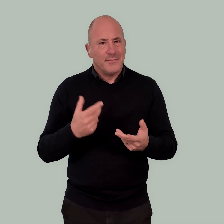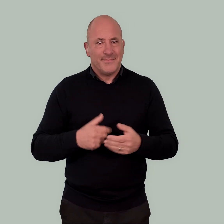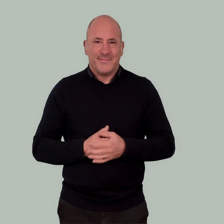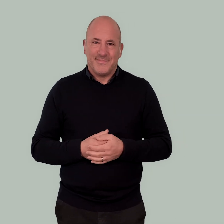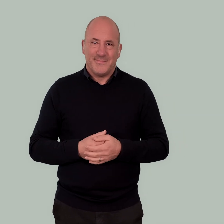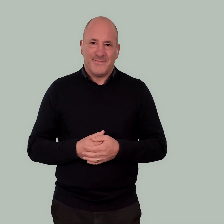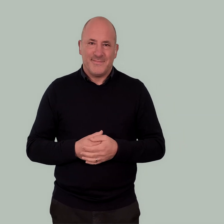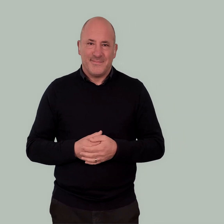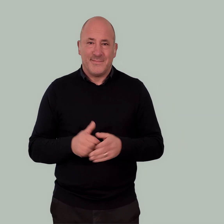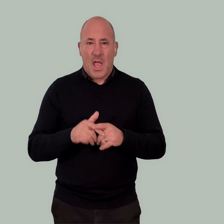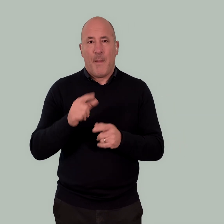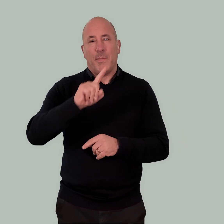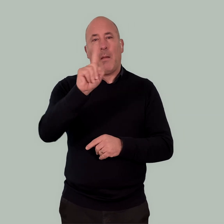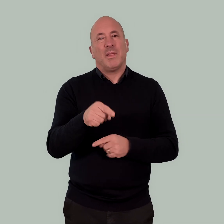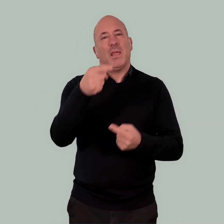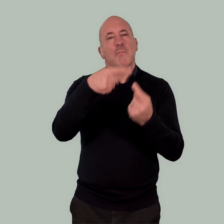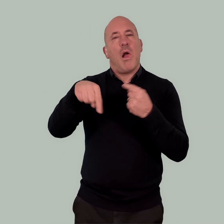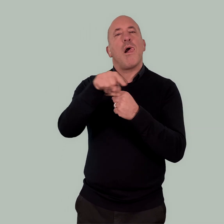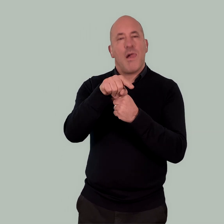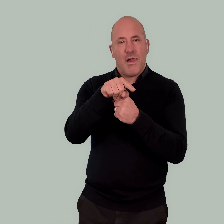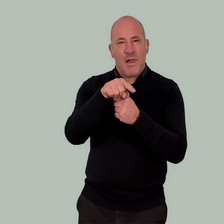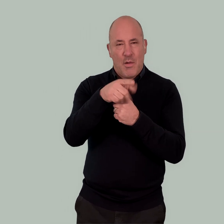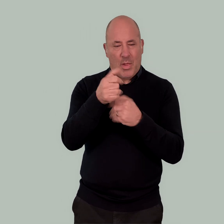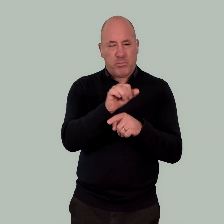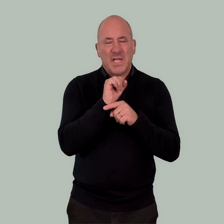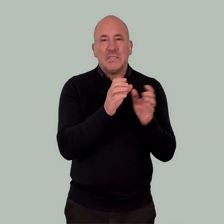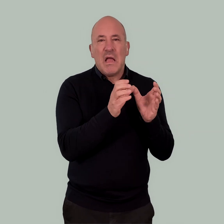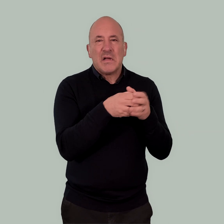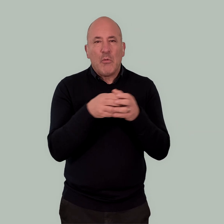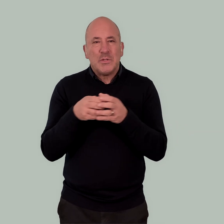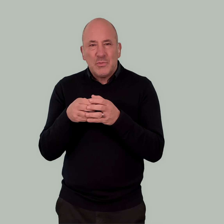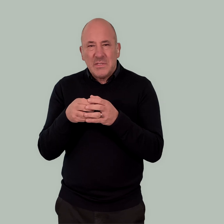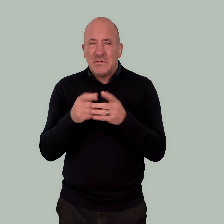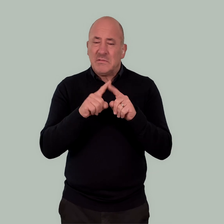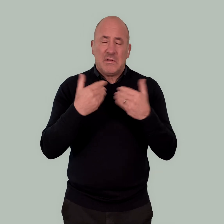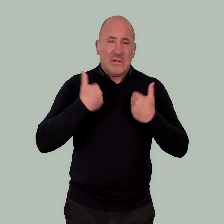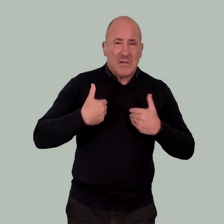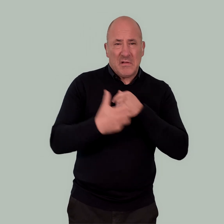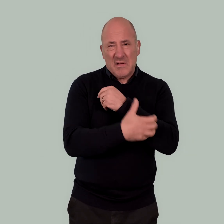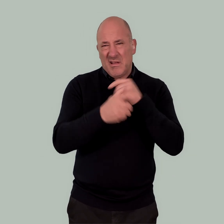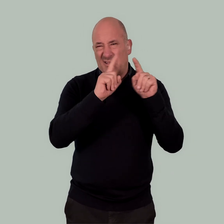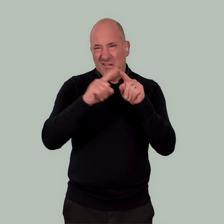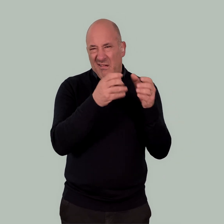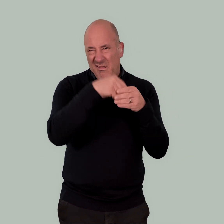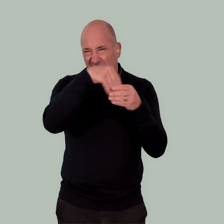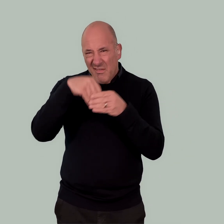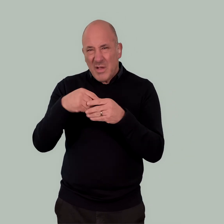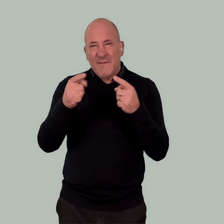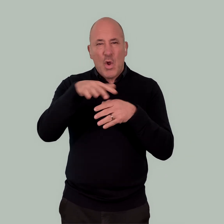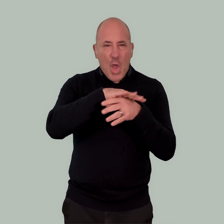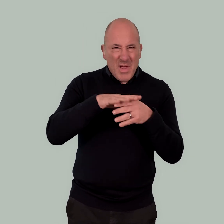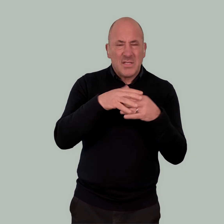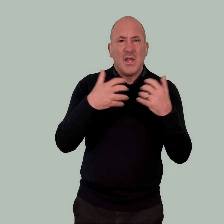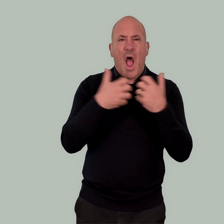The additional barriers people, such as those with protected characteristics,